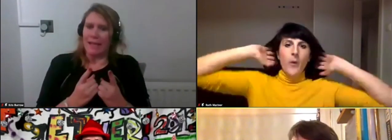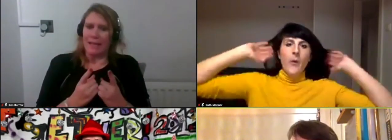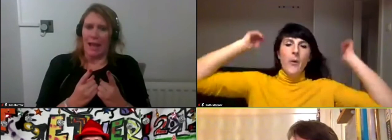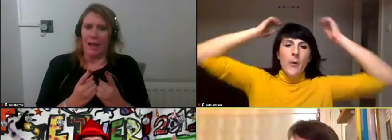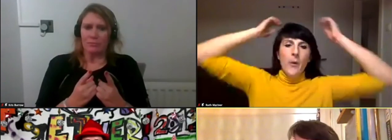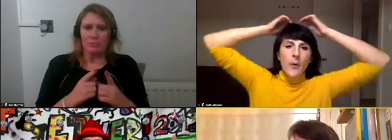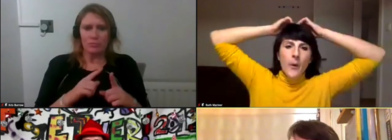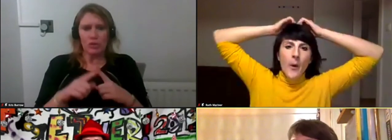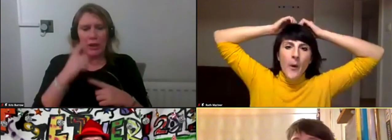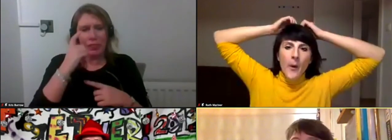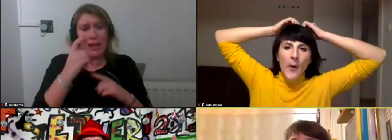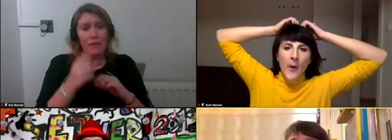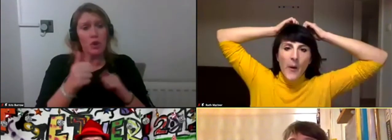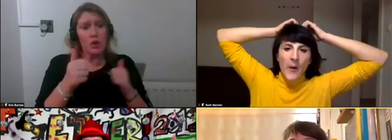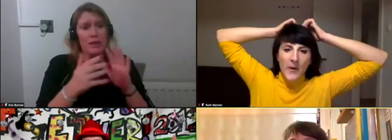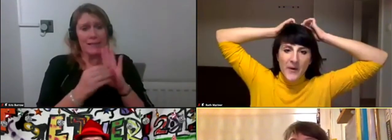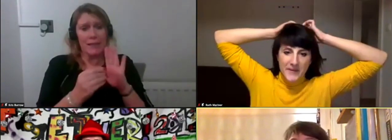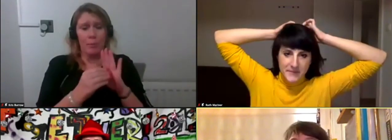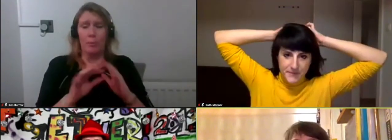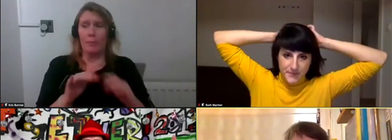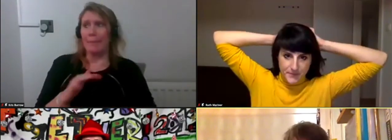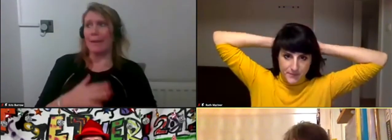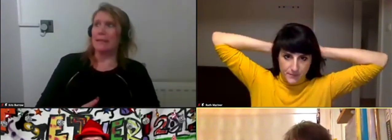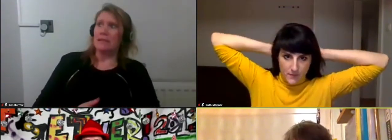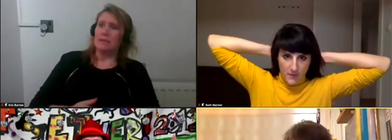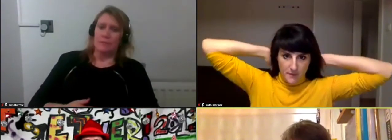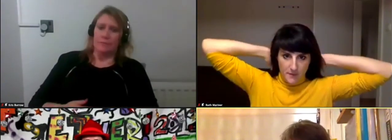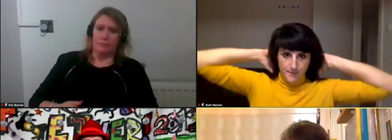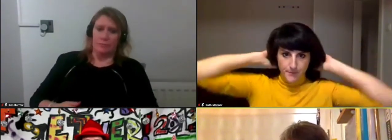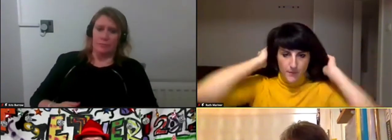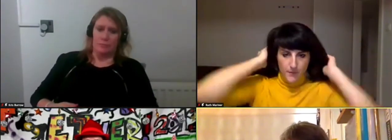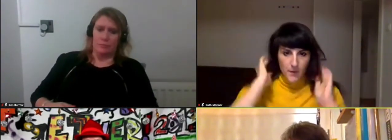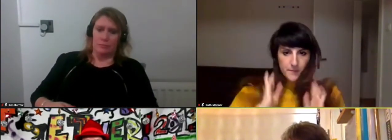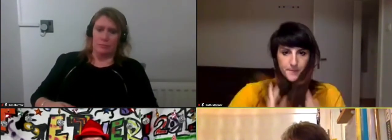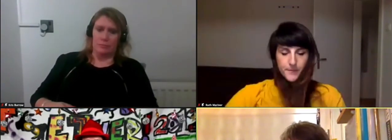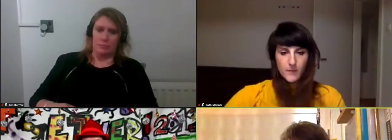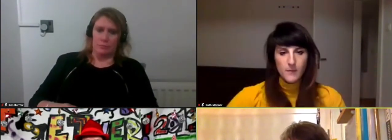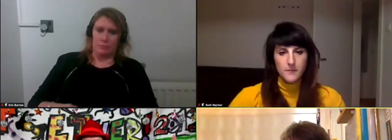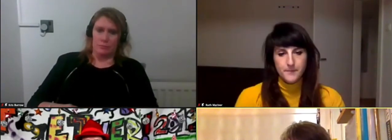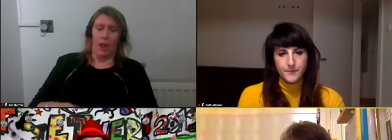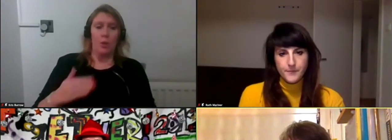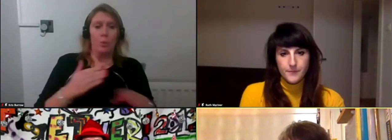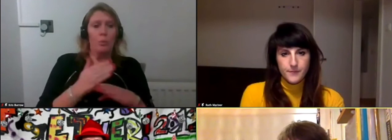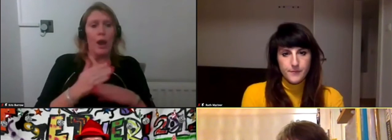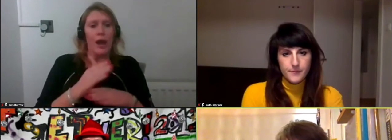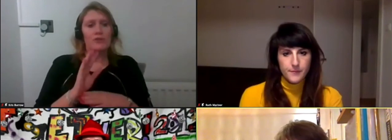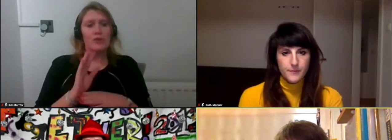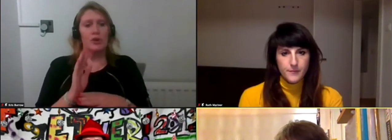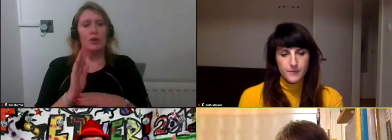example, but maybe, yes, I worked on a show that just came out on Amazon called